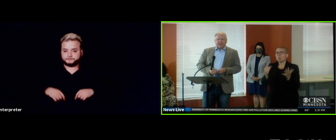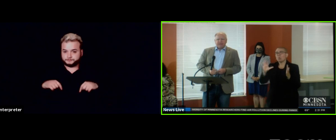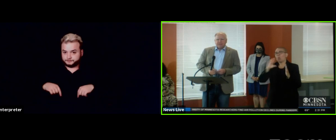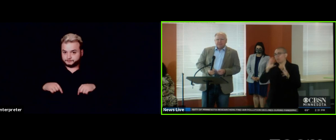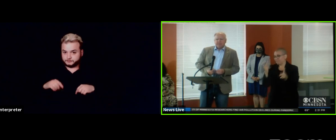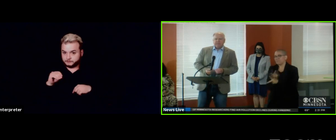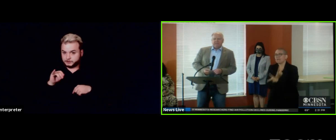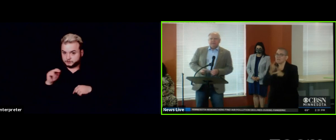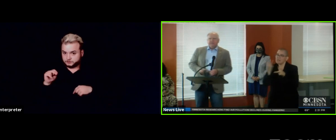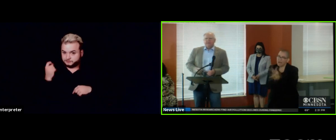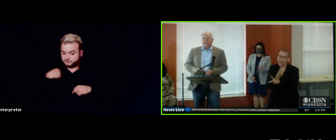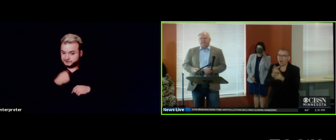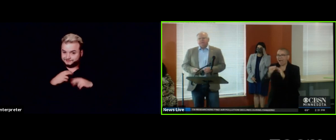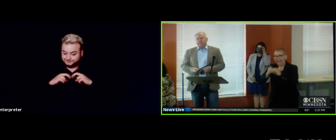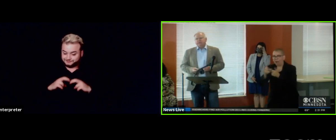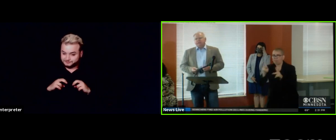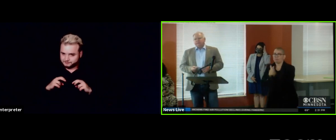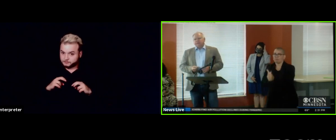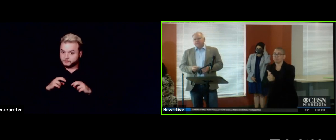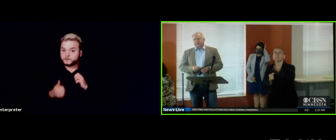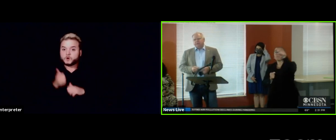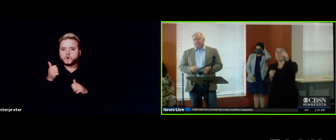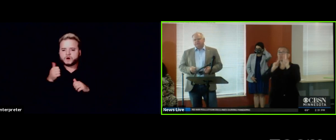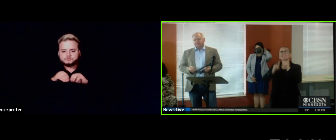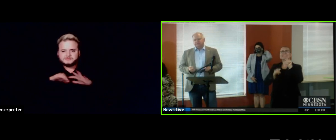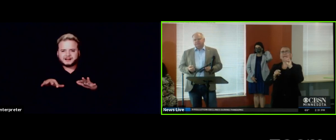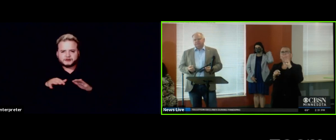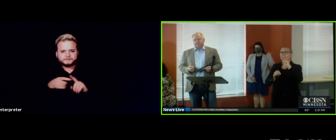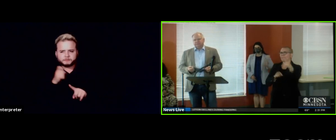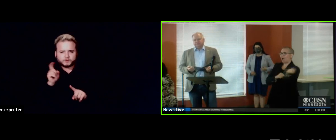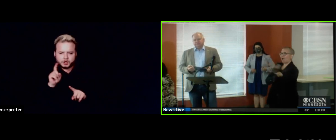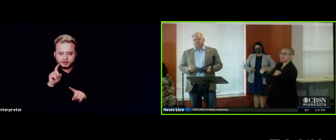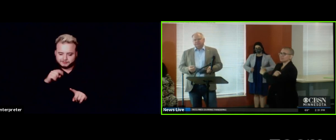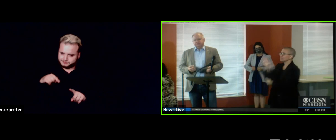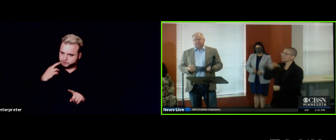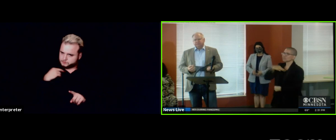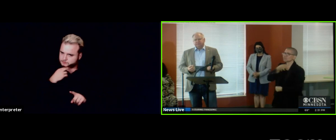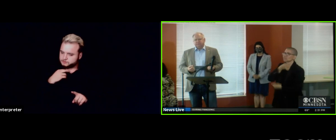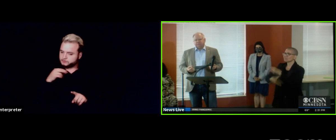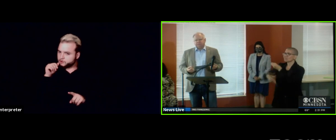Reporter [off-mic]: Is it more difficult to create a mask mandate when our hospitalization